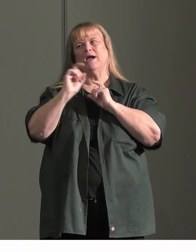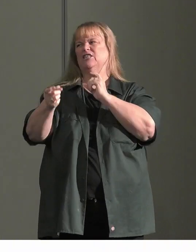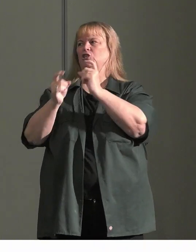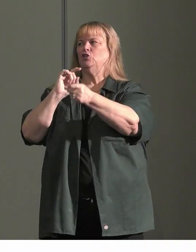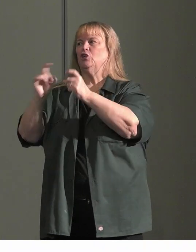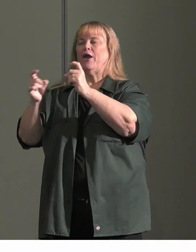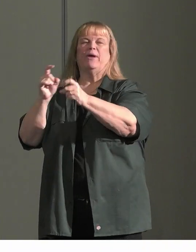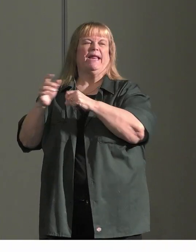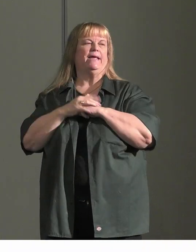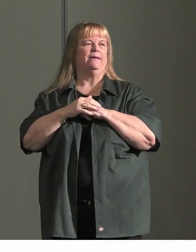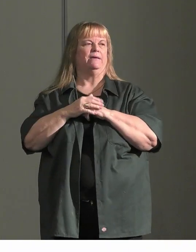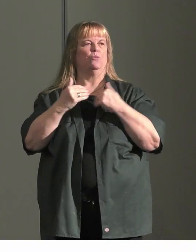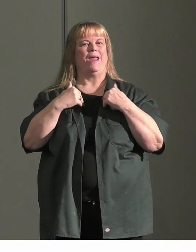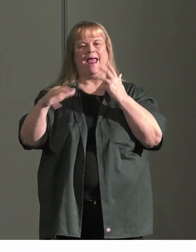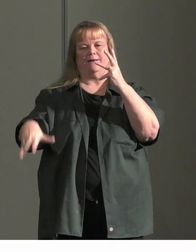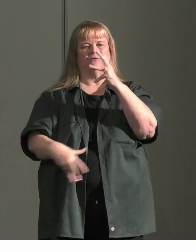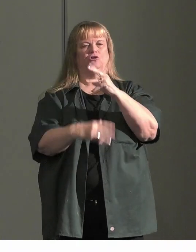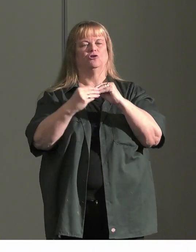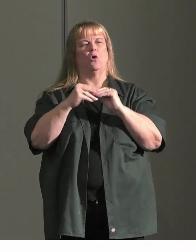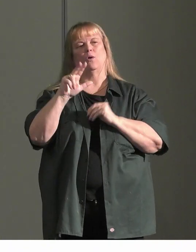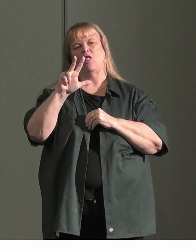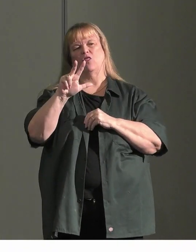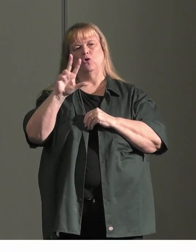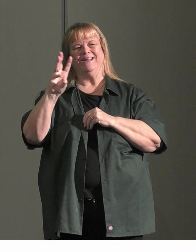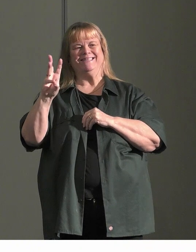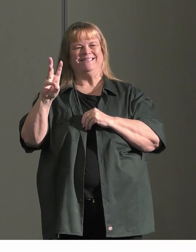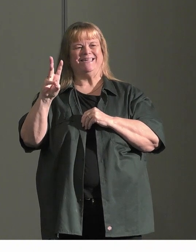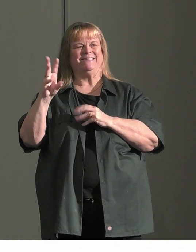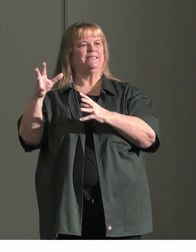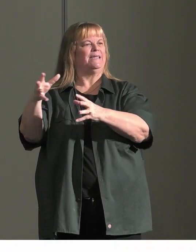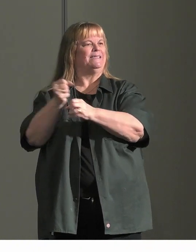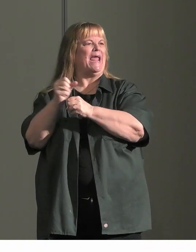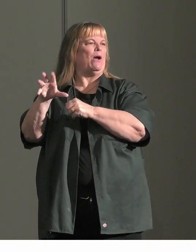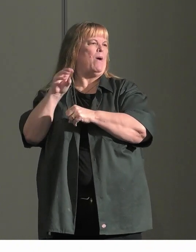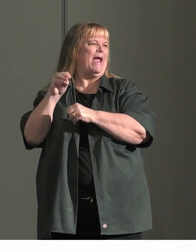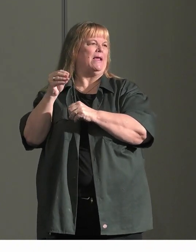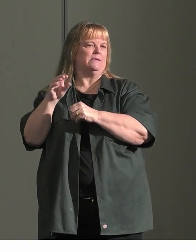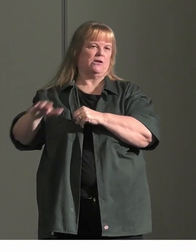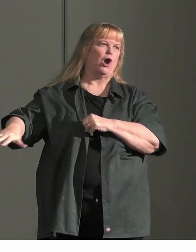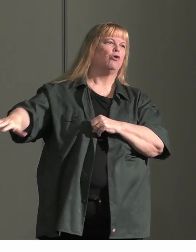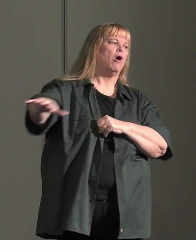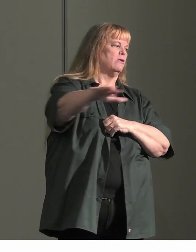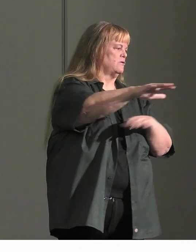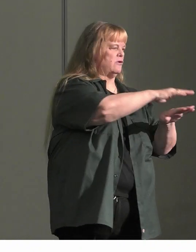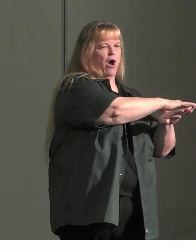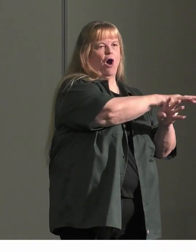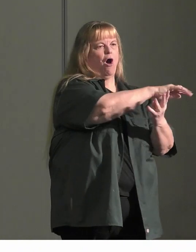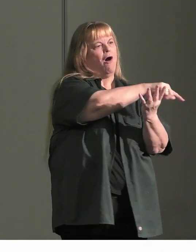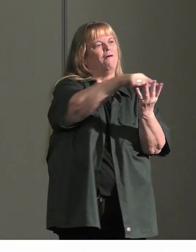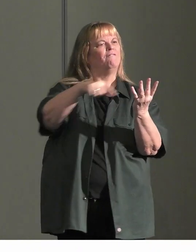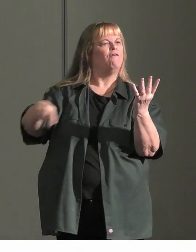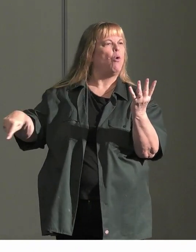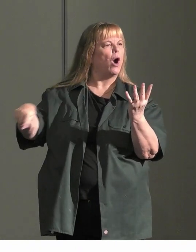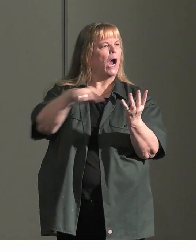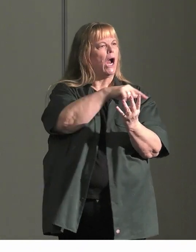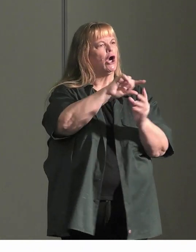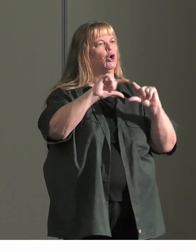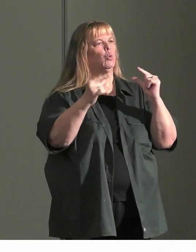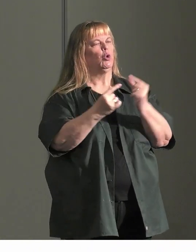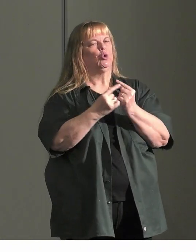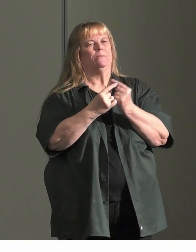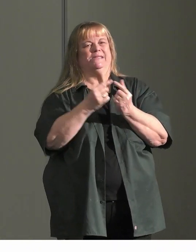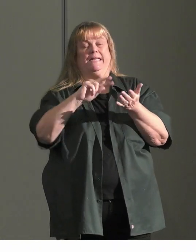And so we had a total of 36 takeaways. Across all four of our user groups. And so, what this means,